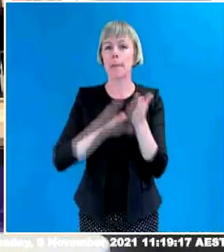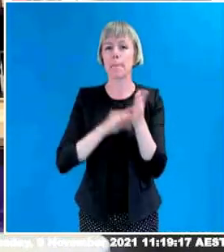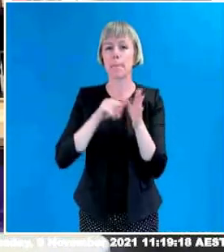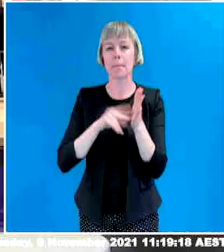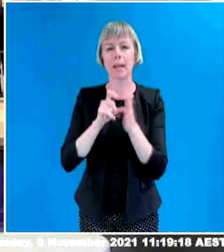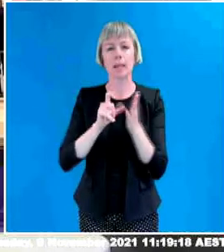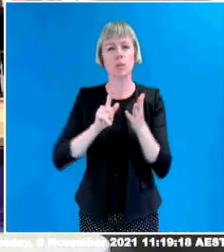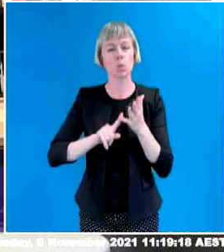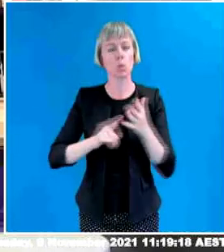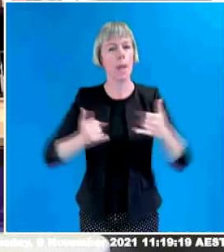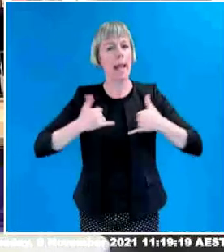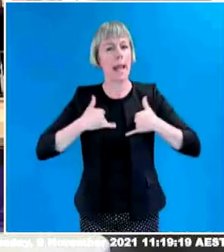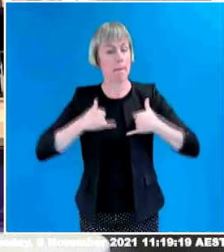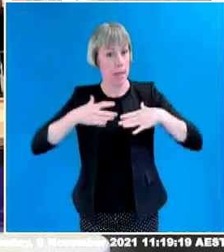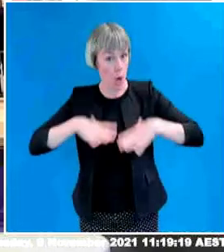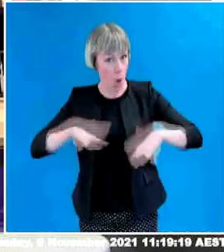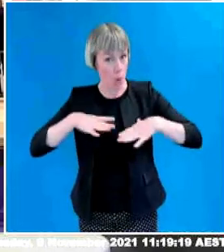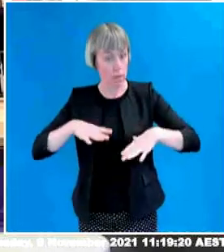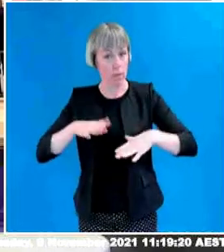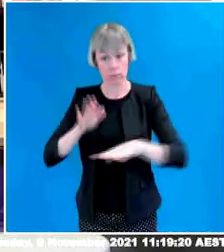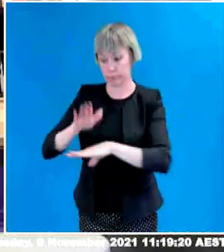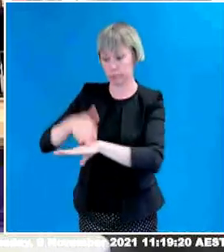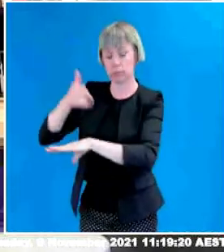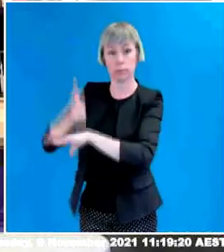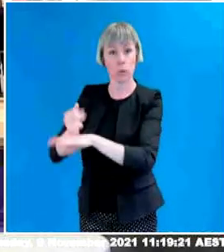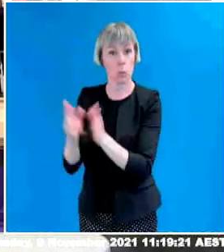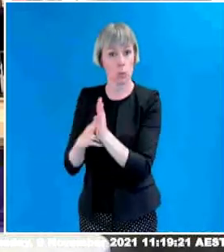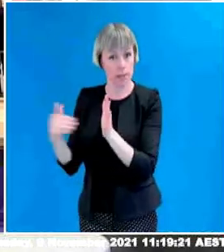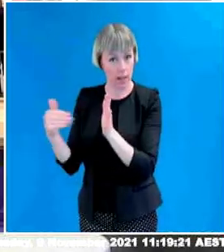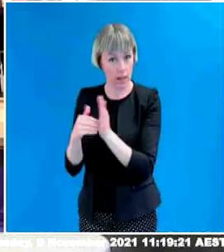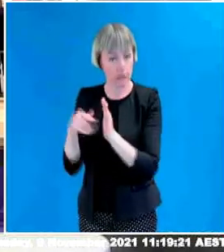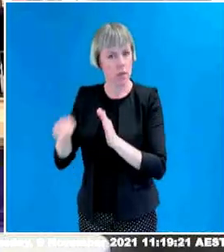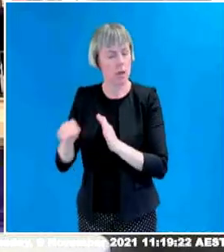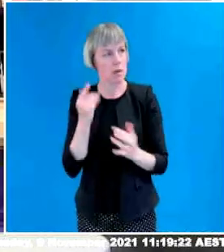They were looking to figure out how they would apply this and in order to